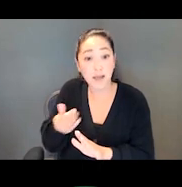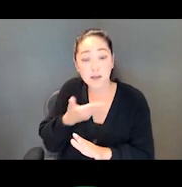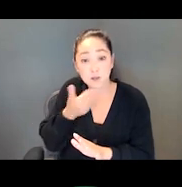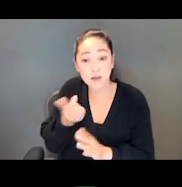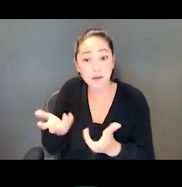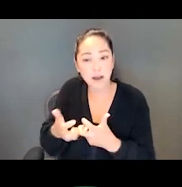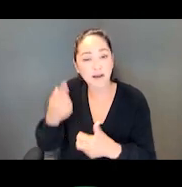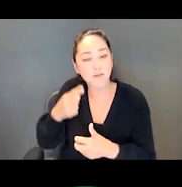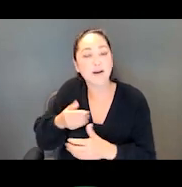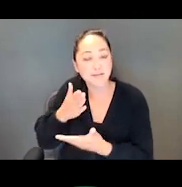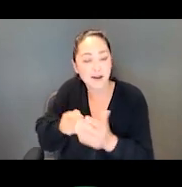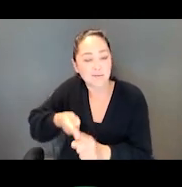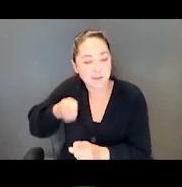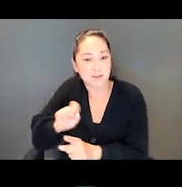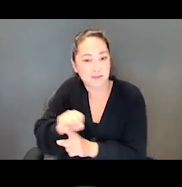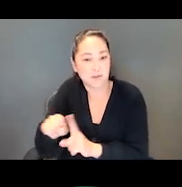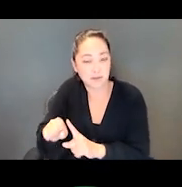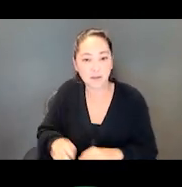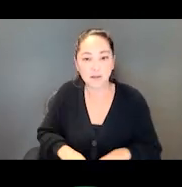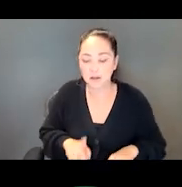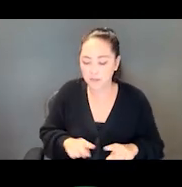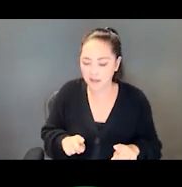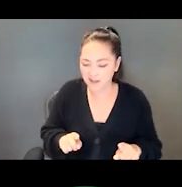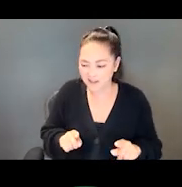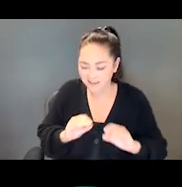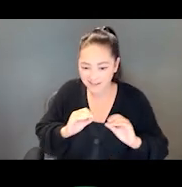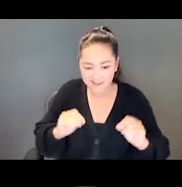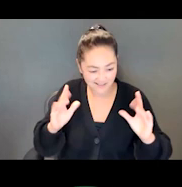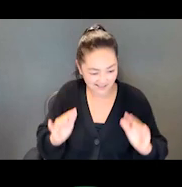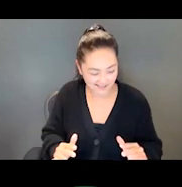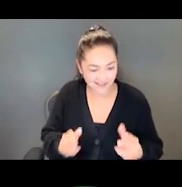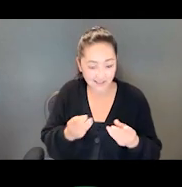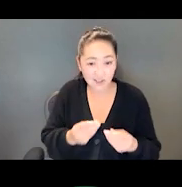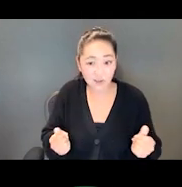Because every need is so different and every person's experience is so unique. So that